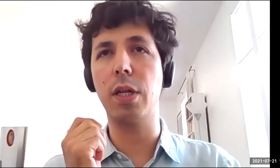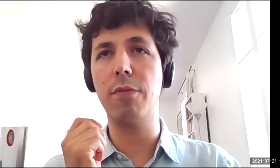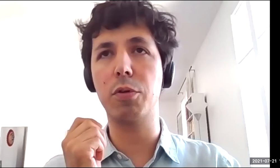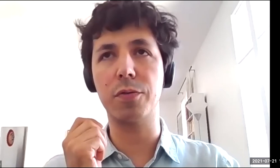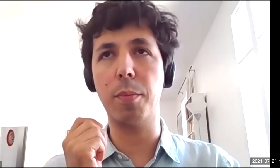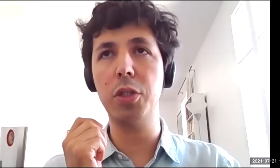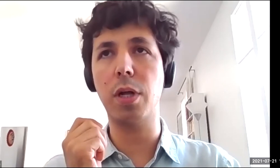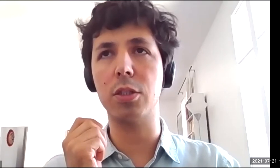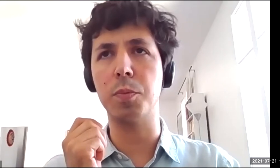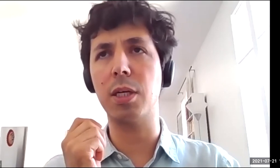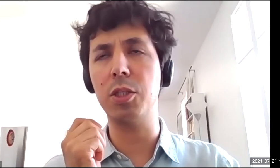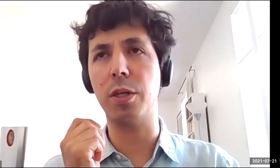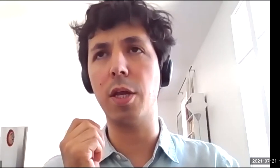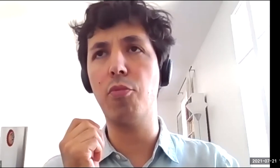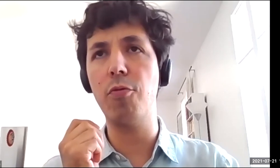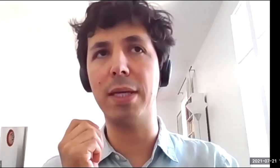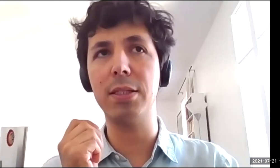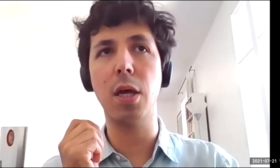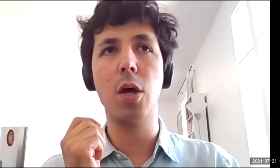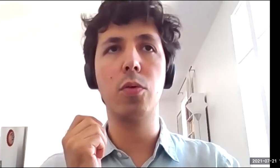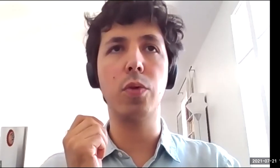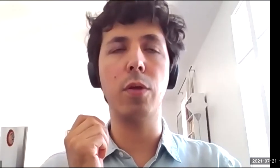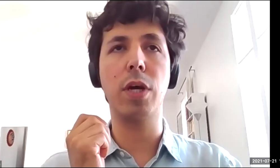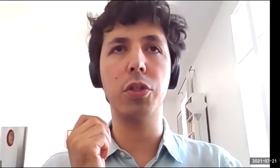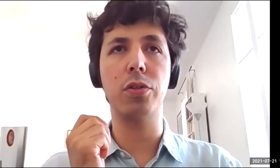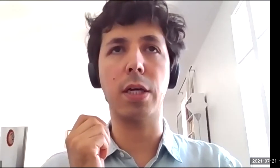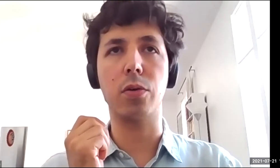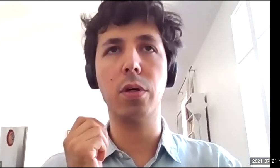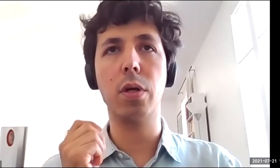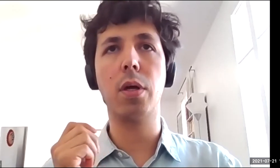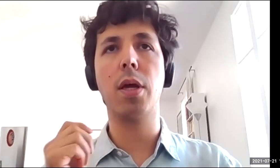that national authorities prefer with the support of other